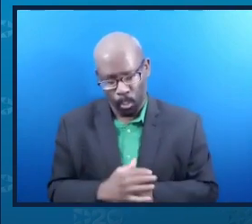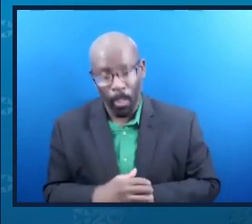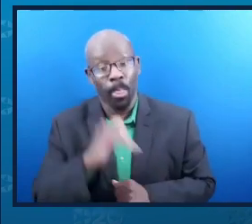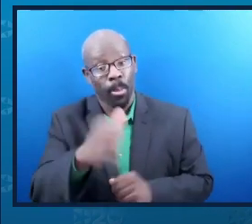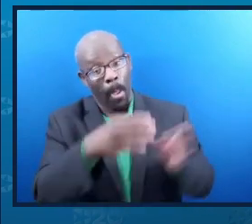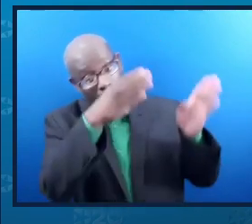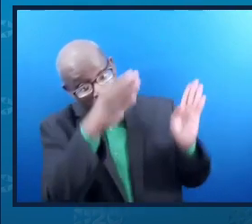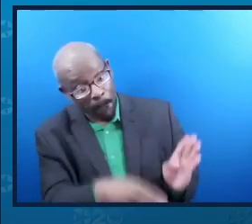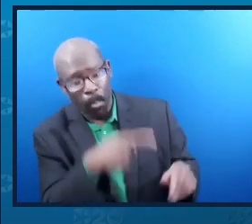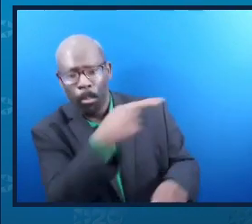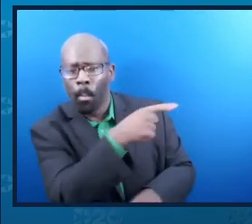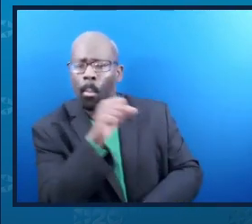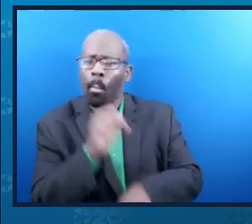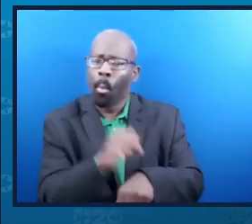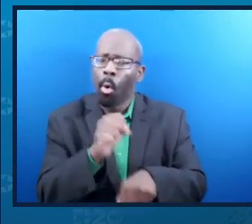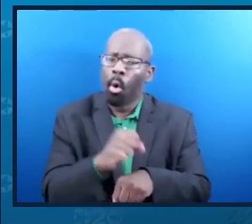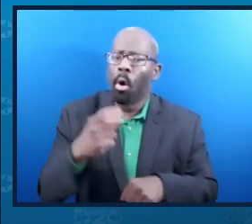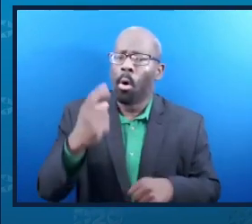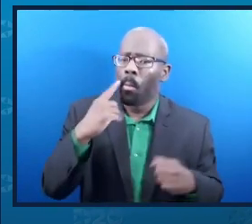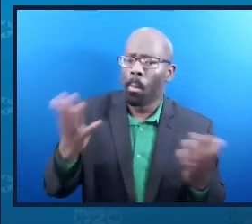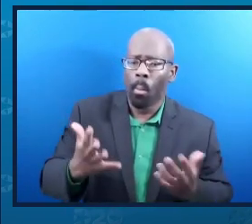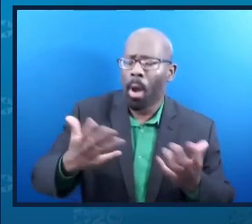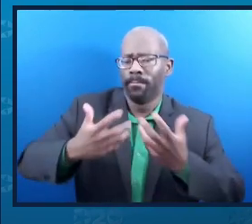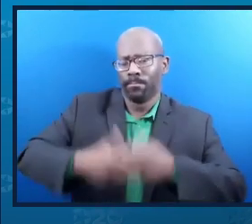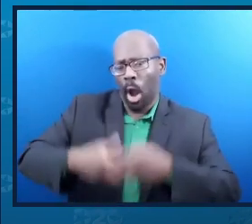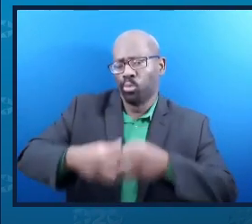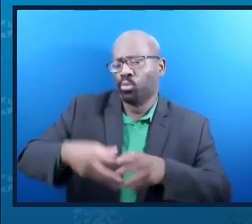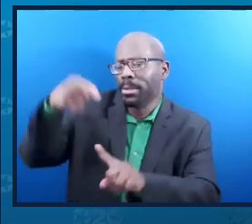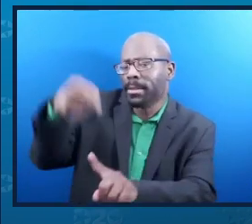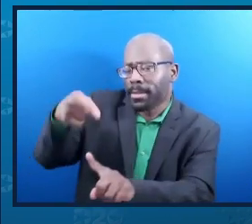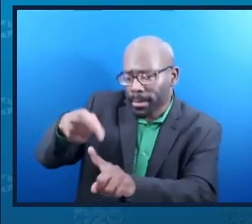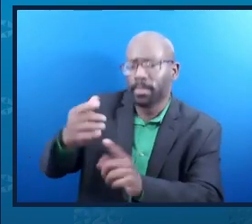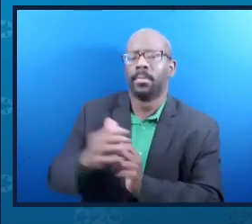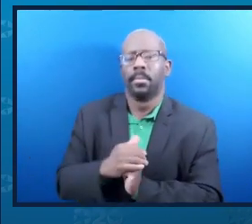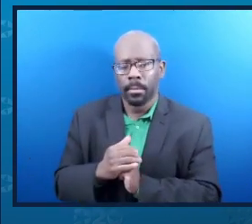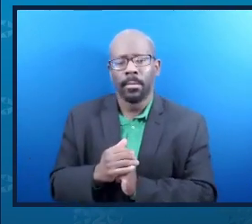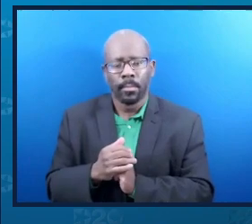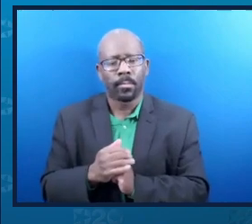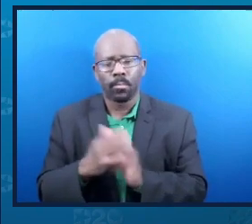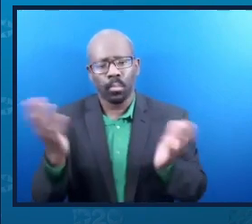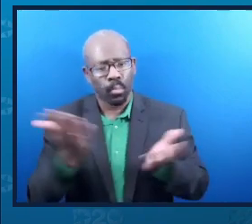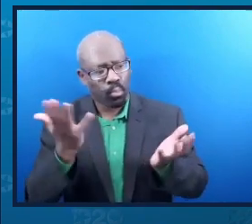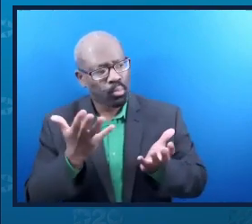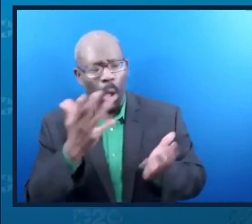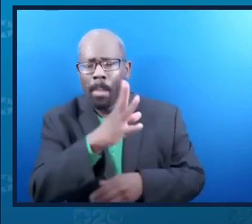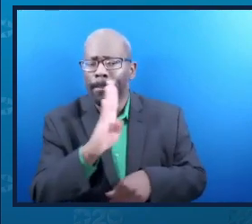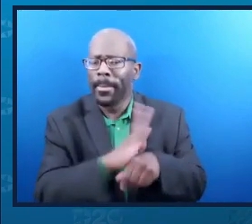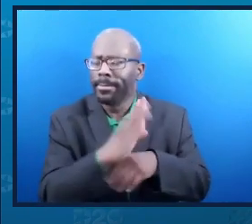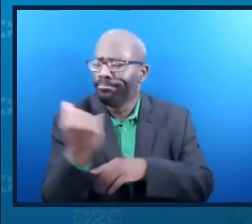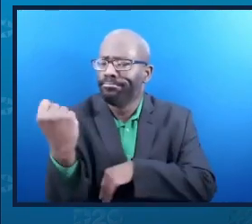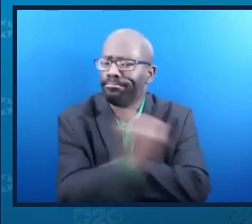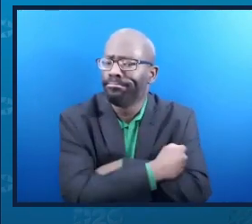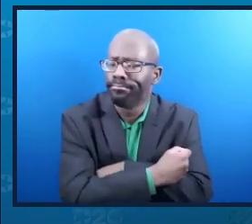WORKER WHO HAS SOON THE WAGES CUT OR THE JOBS SHIFT OVERSEAS MAY FEEL LOOK THE GOVERNMENT NO